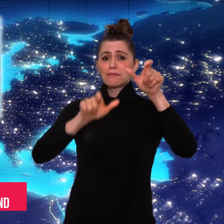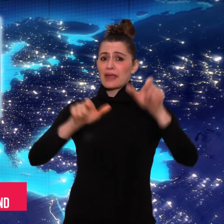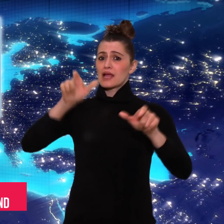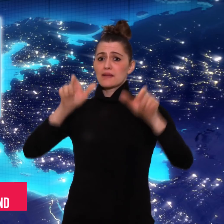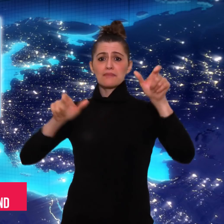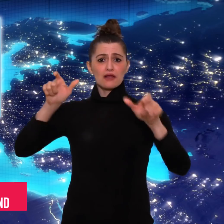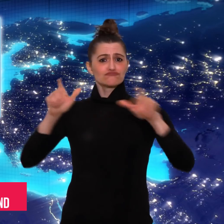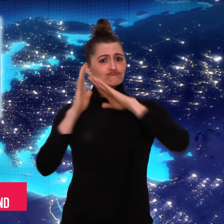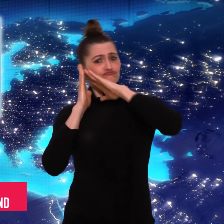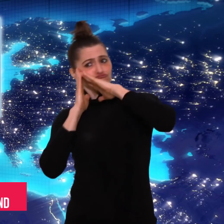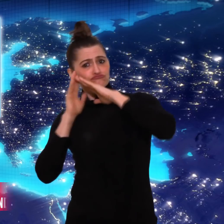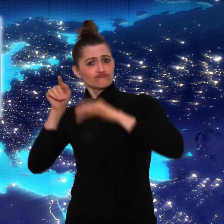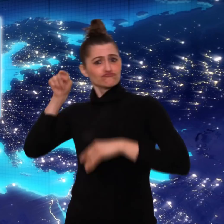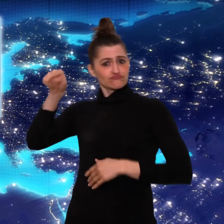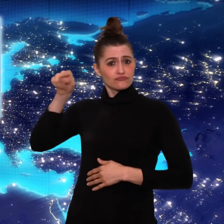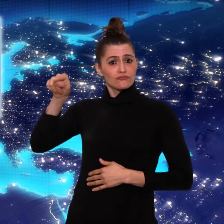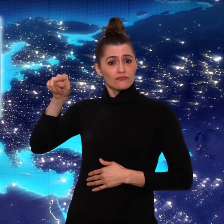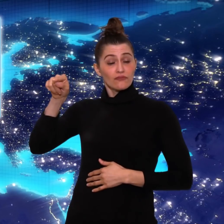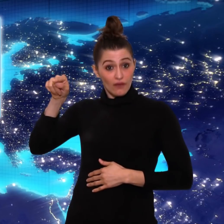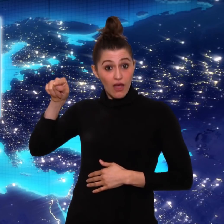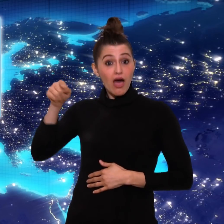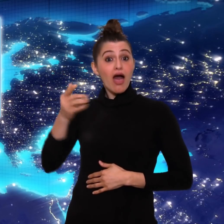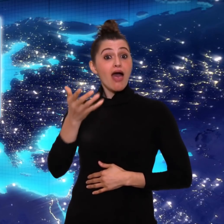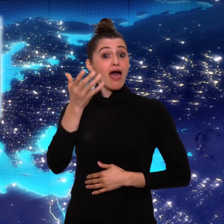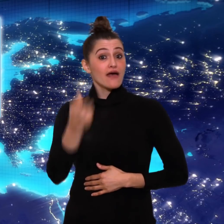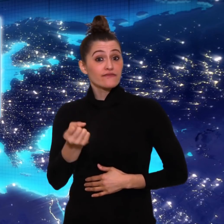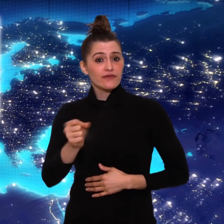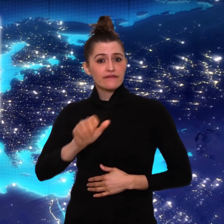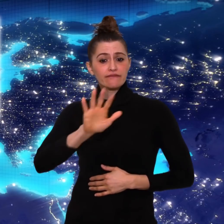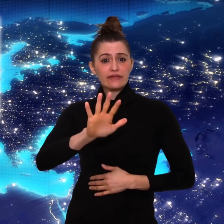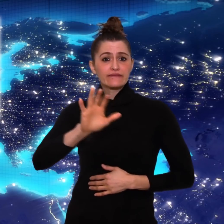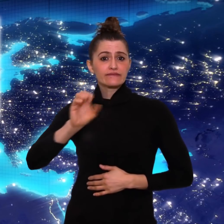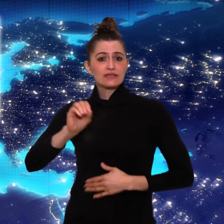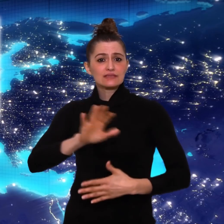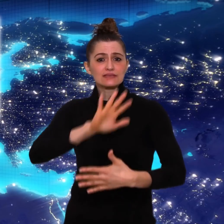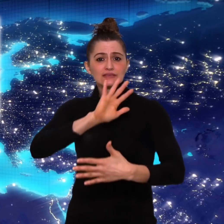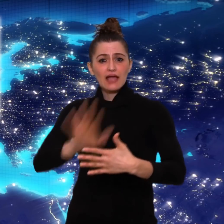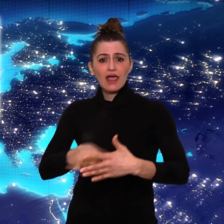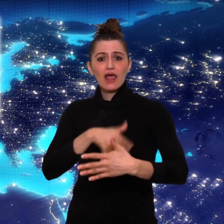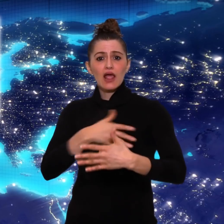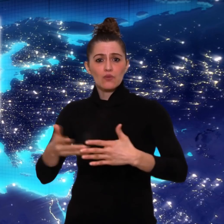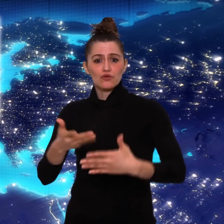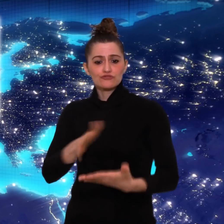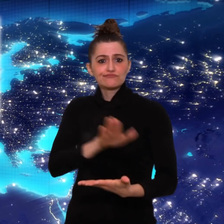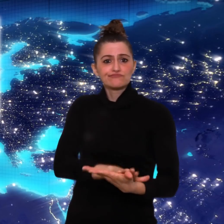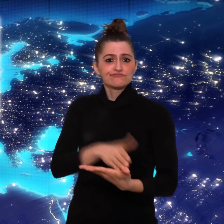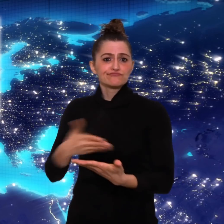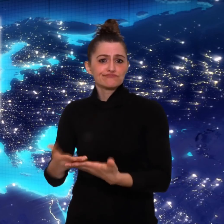Hong Kong and 50 sign language